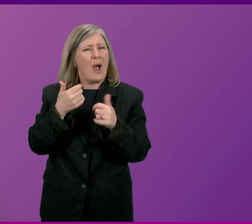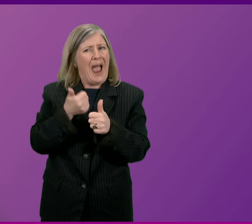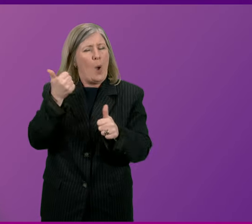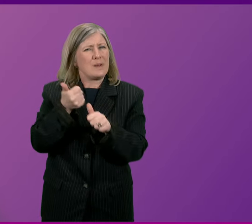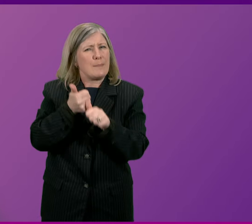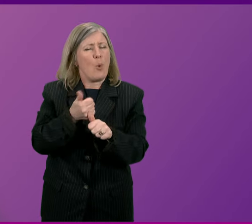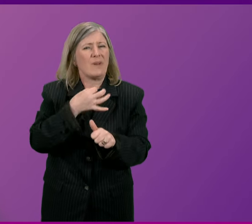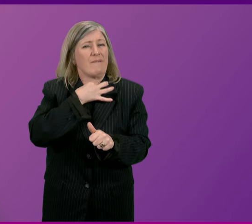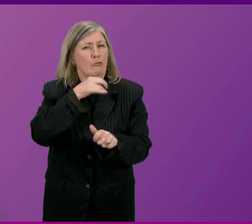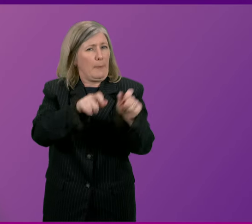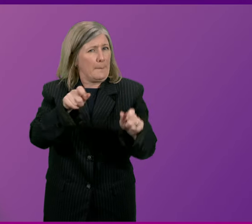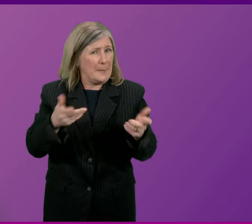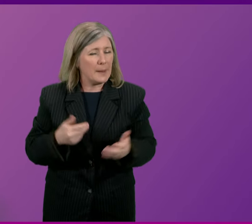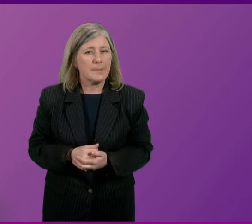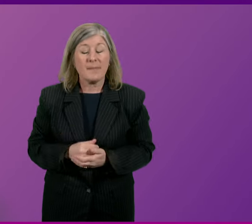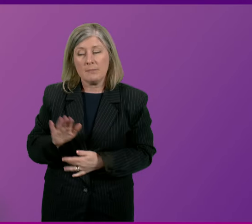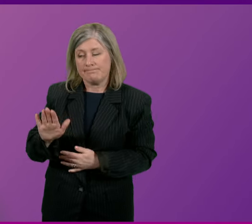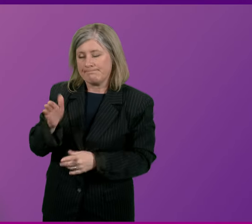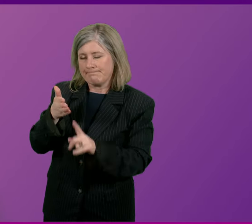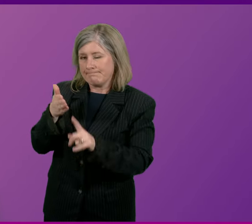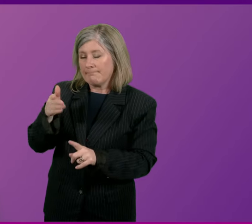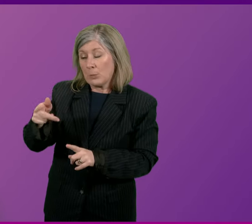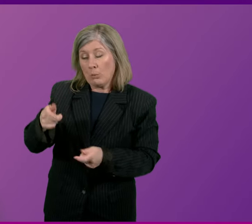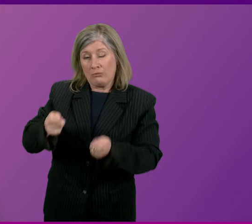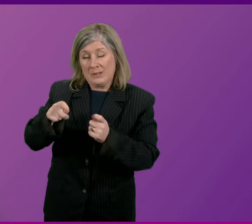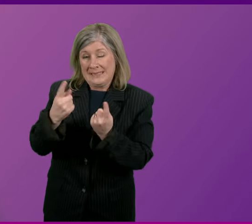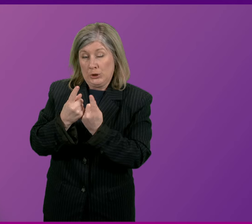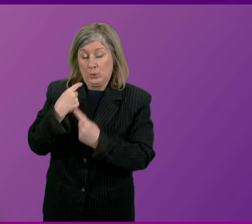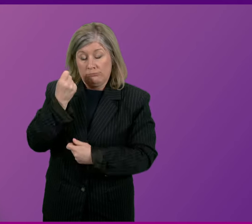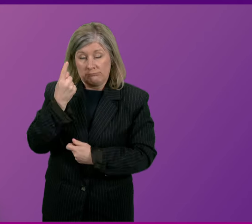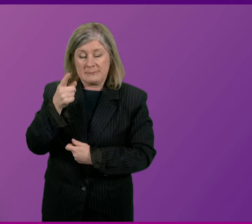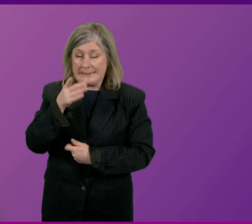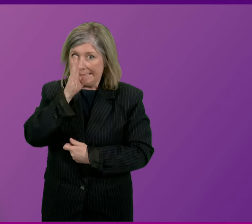I recognise the seriousness of the issue that Rhoda Grant raises. It